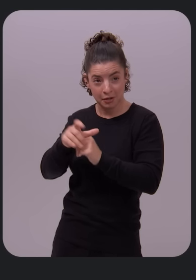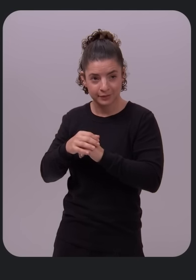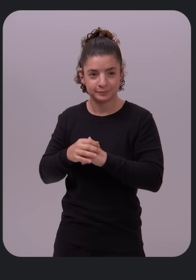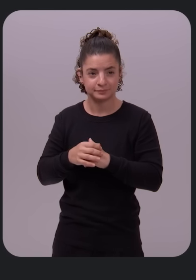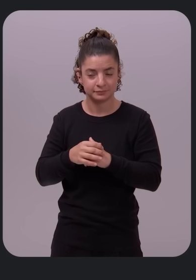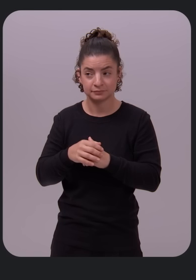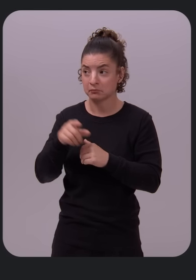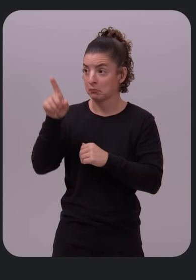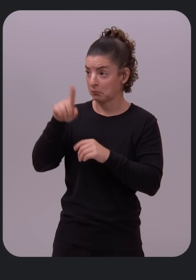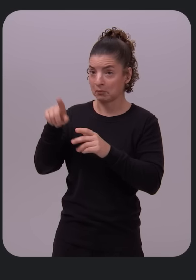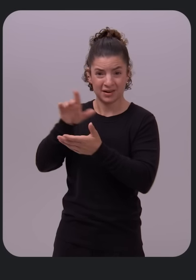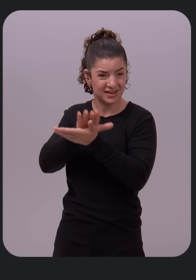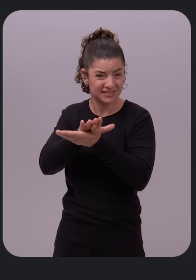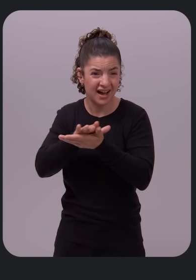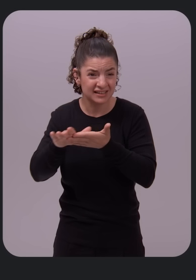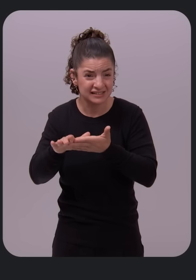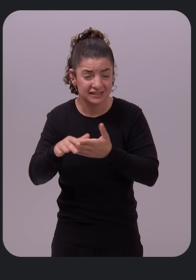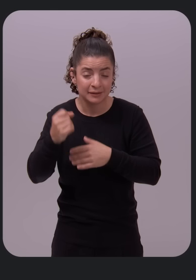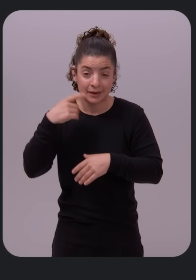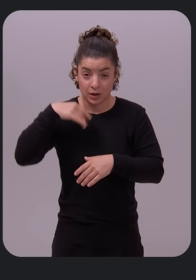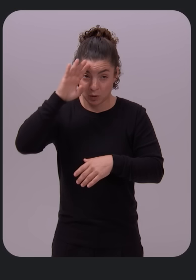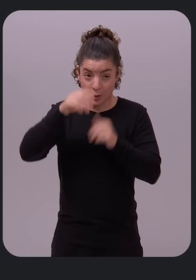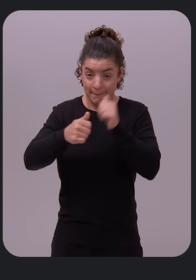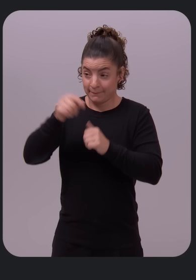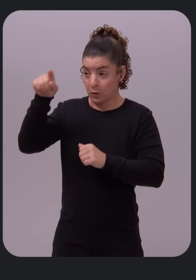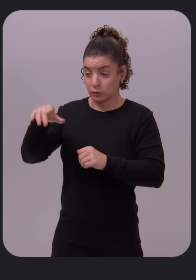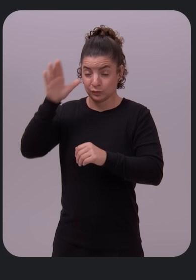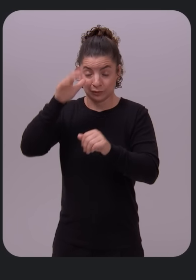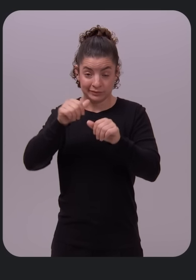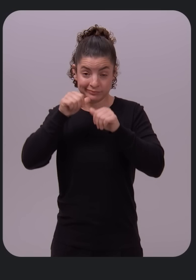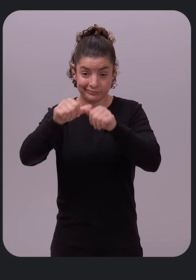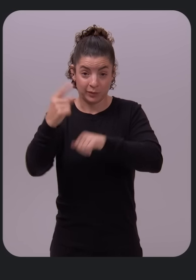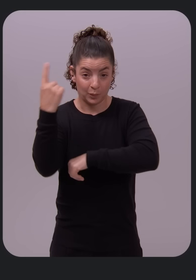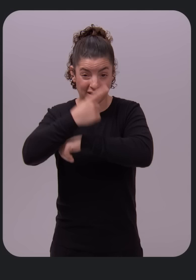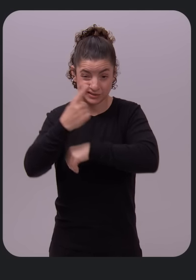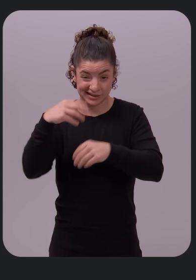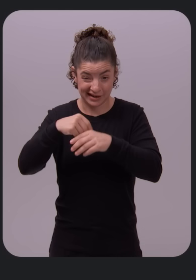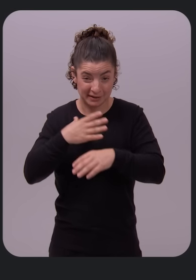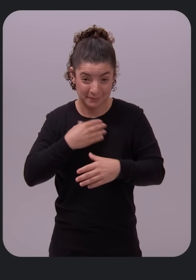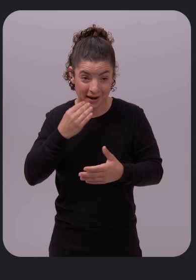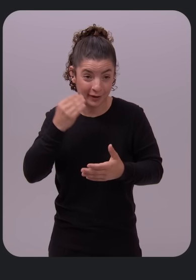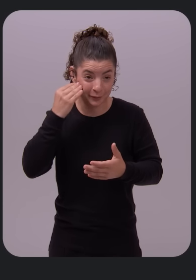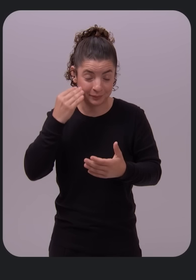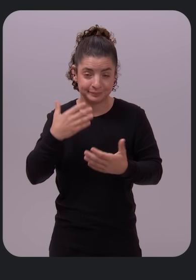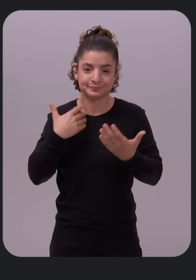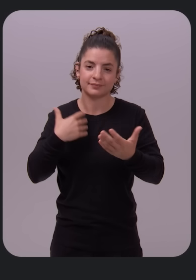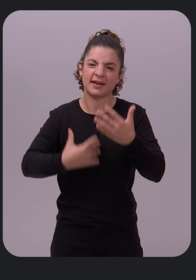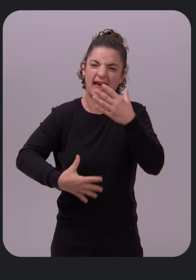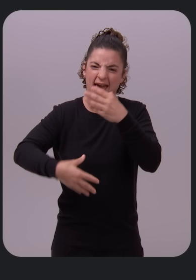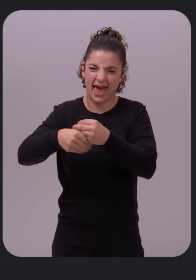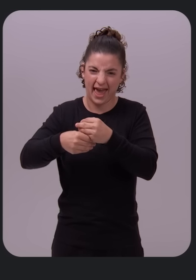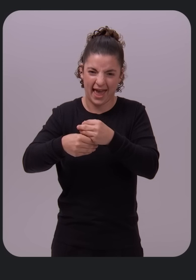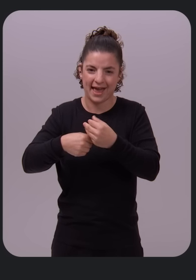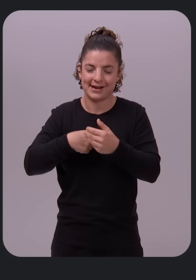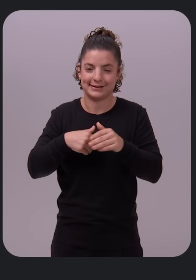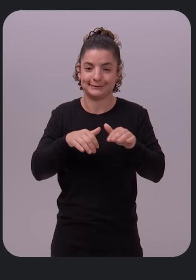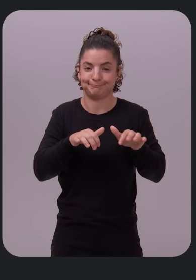Now, these are nice, but I know most of them wouldn't survive a day in my home.